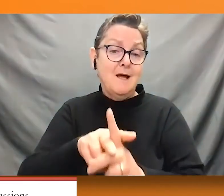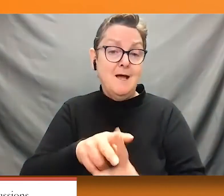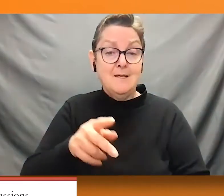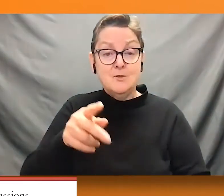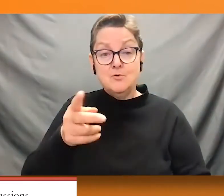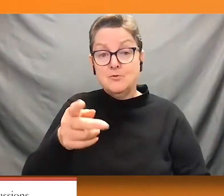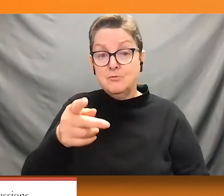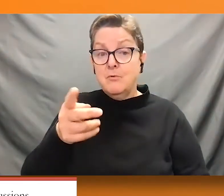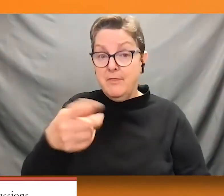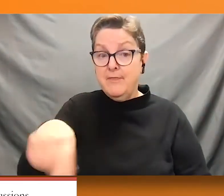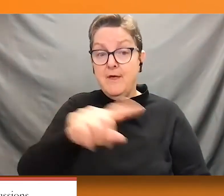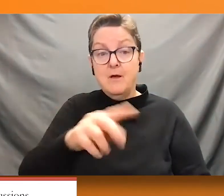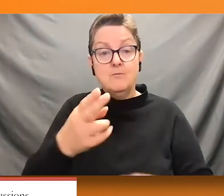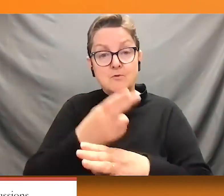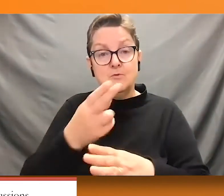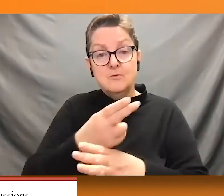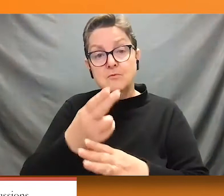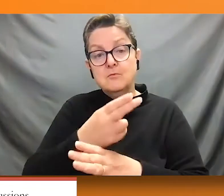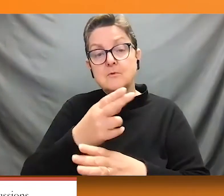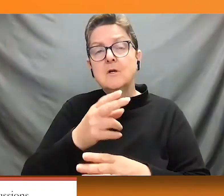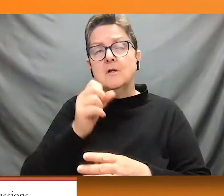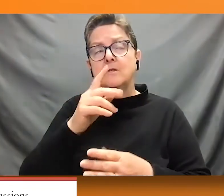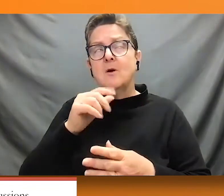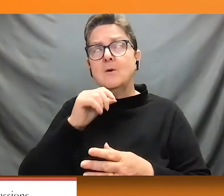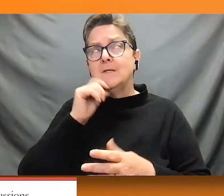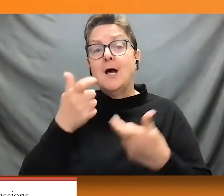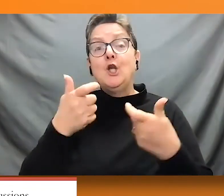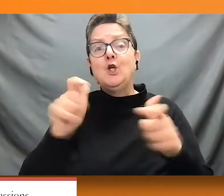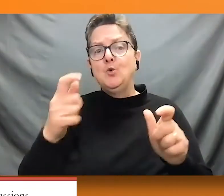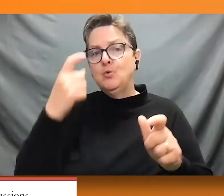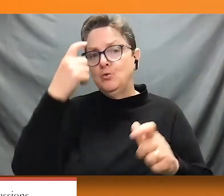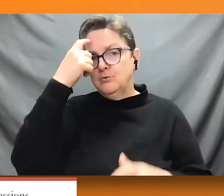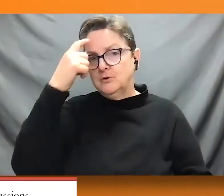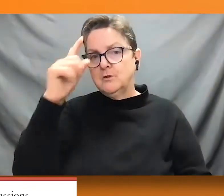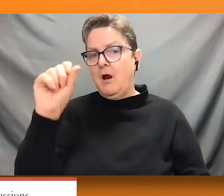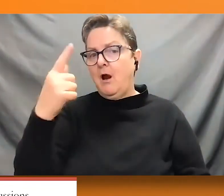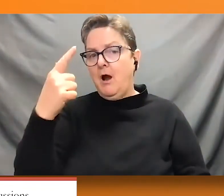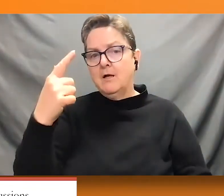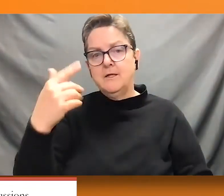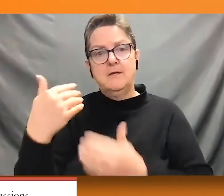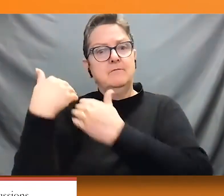So, it's not a huge cognitive load, but it is being very specific in what you're expecting